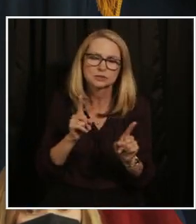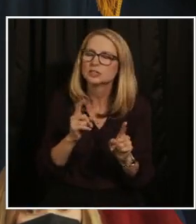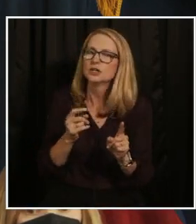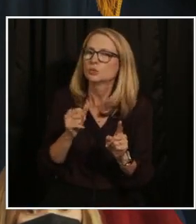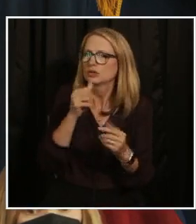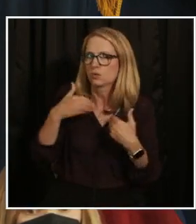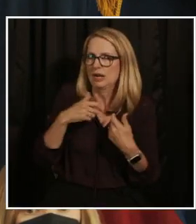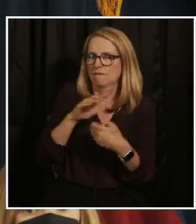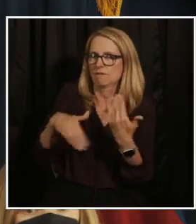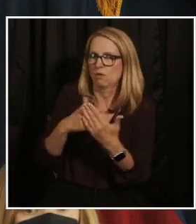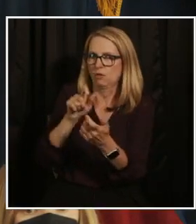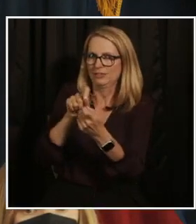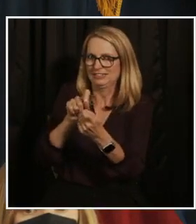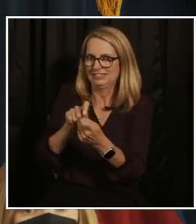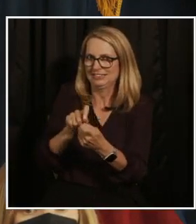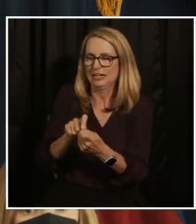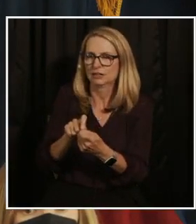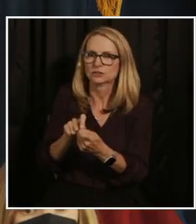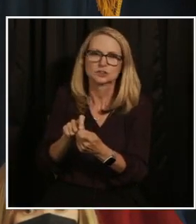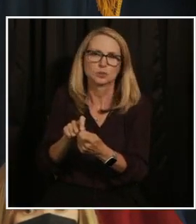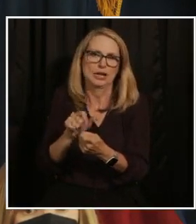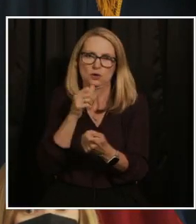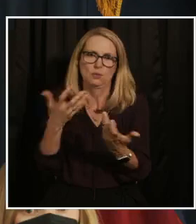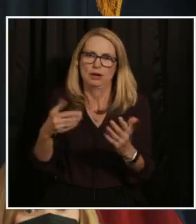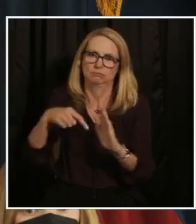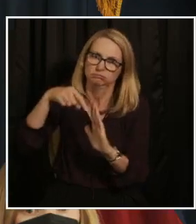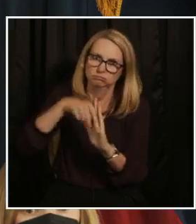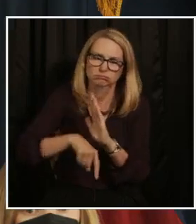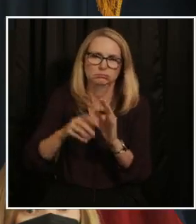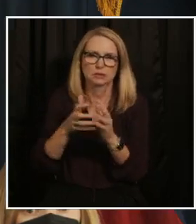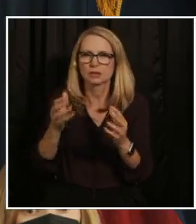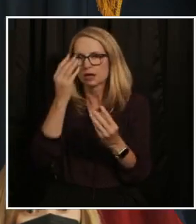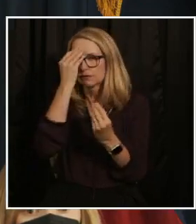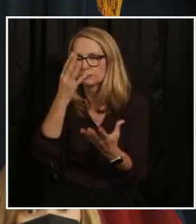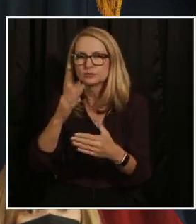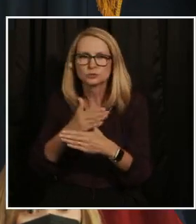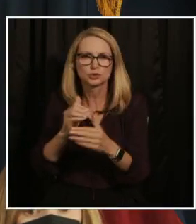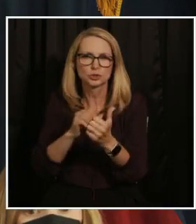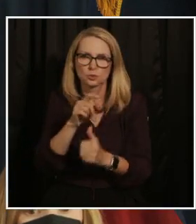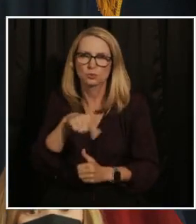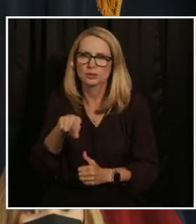of that so we don't have a lot more to provide about the specifics we're awaiting that we're